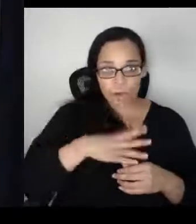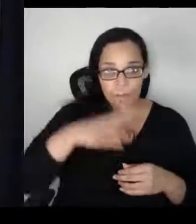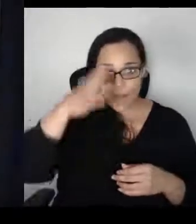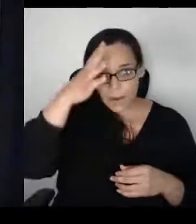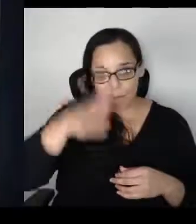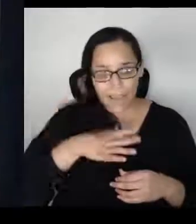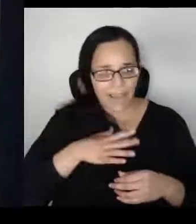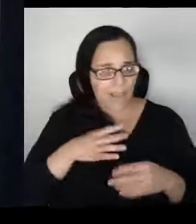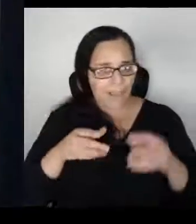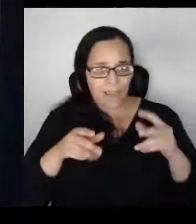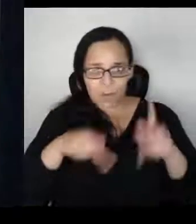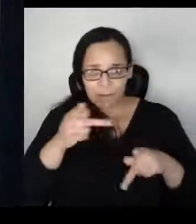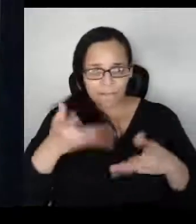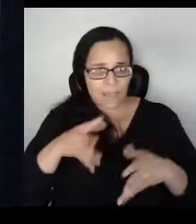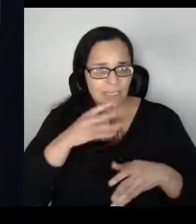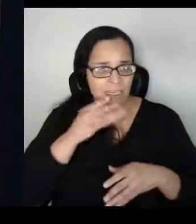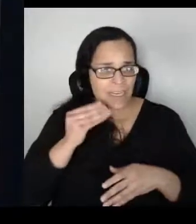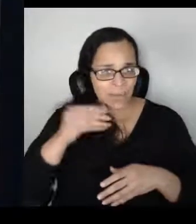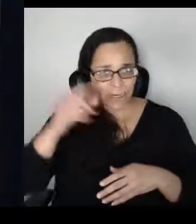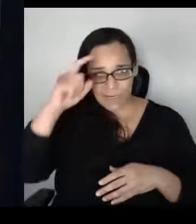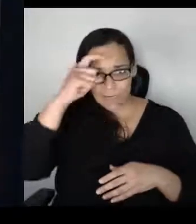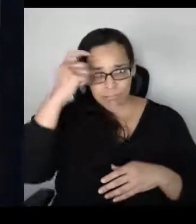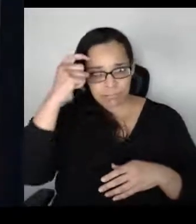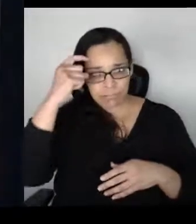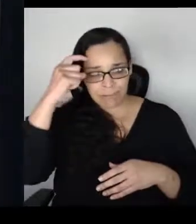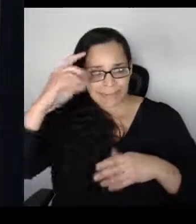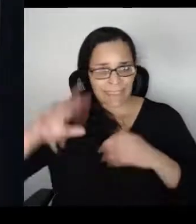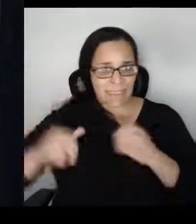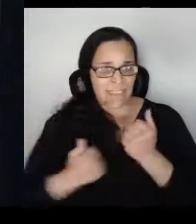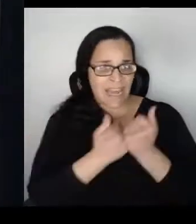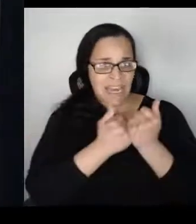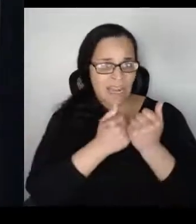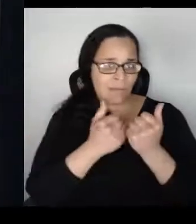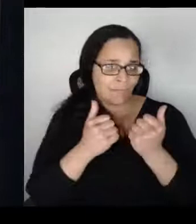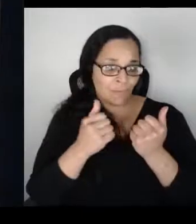now standing up for others, because that's what they have to do.